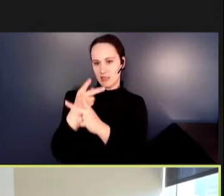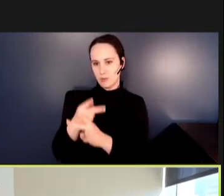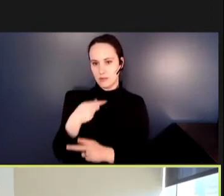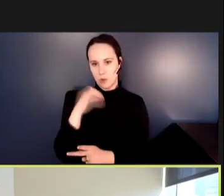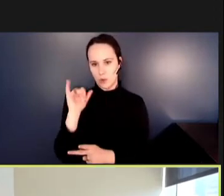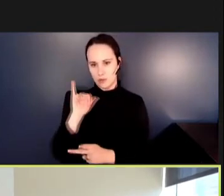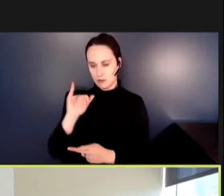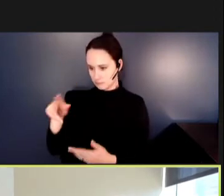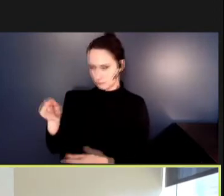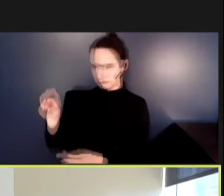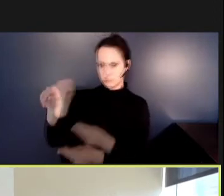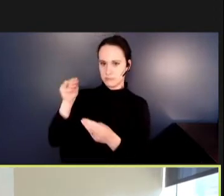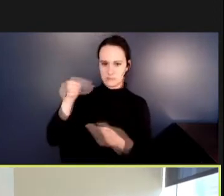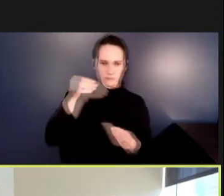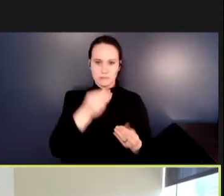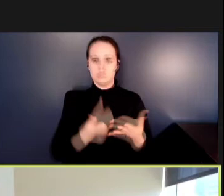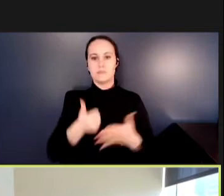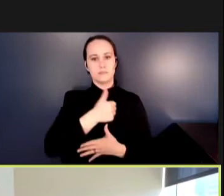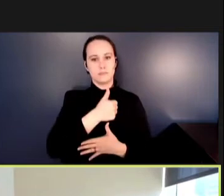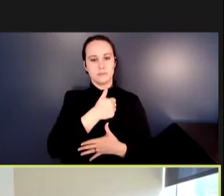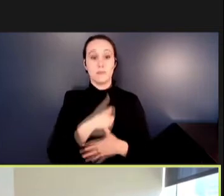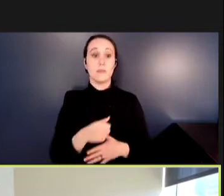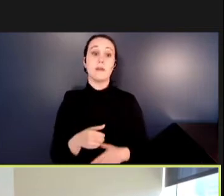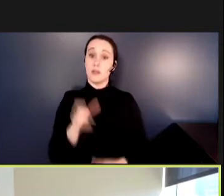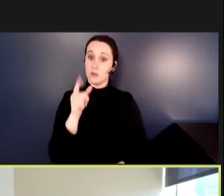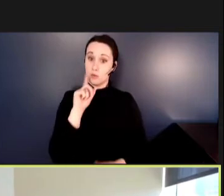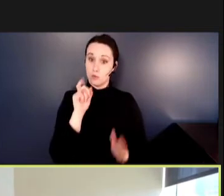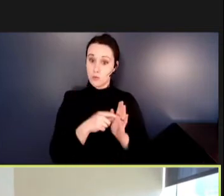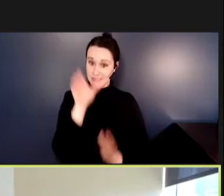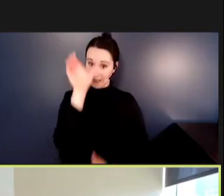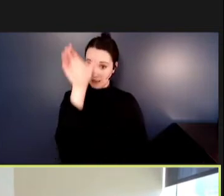In the central part of the slide, we're outlining the methodology. So